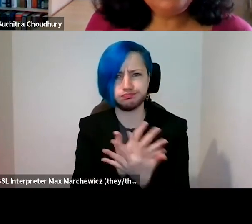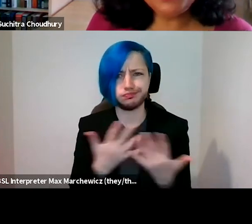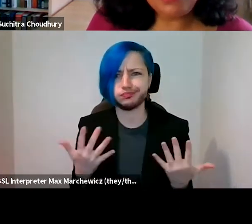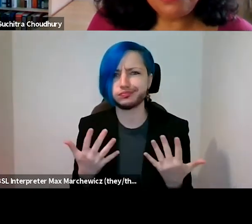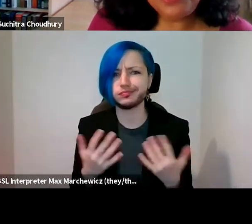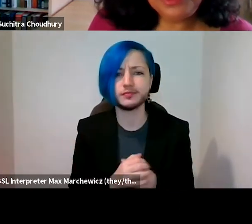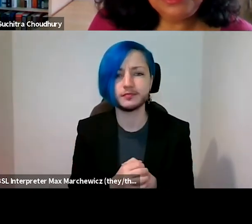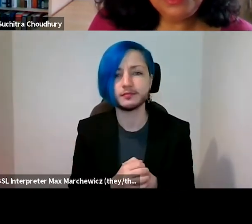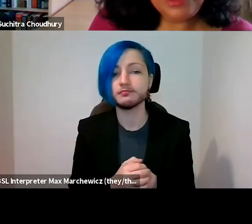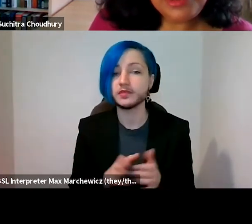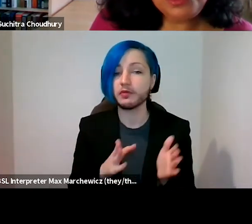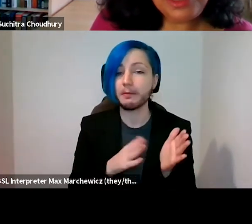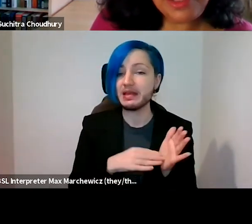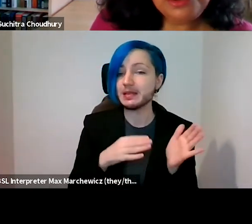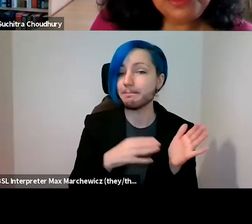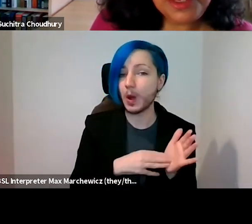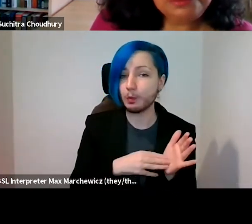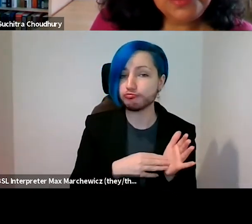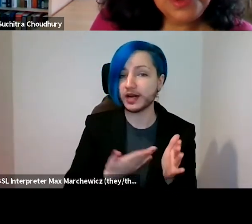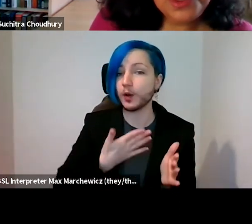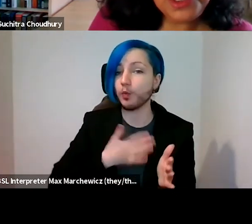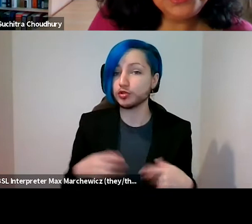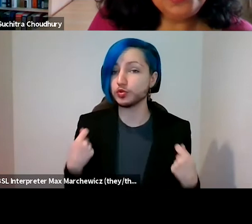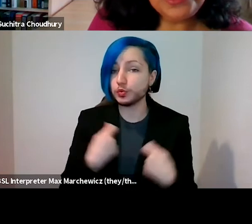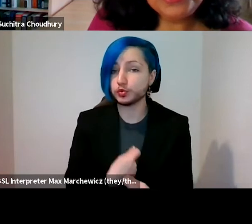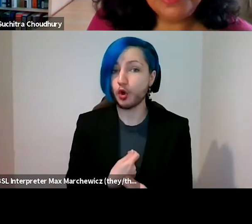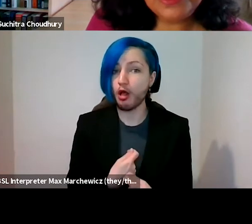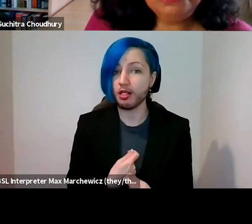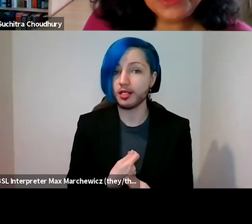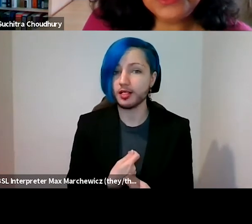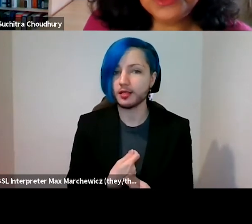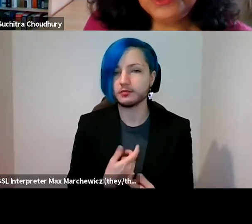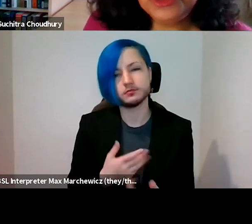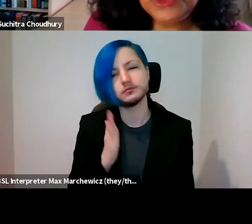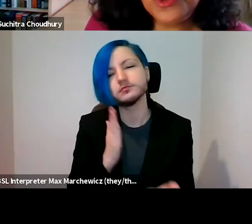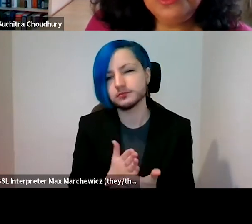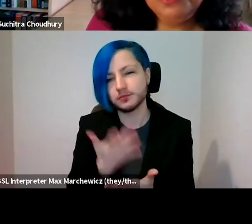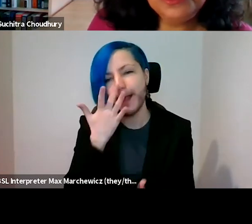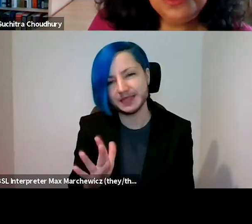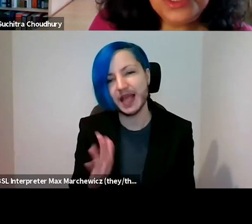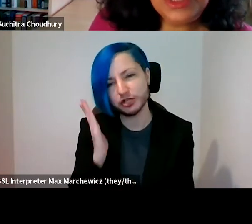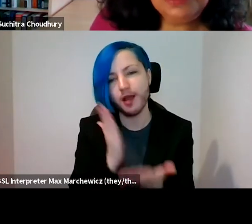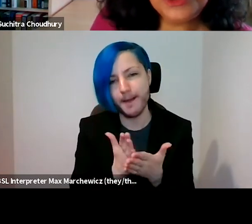If Miss Mowbray would like to wear any of them, it was but imitation to be sure, but it would keep